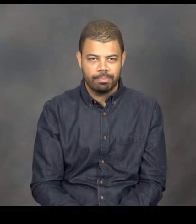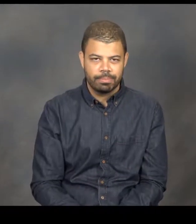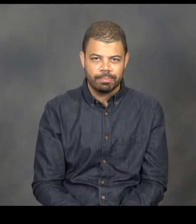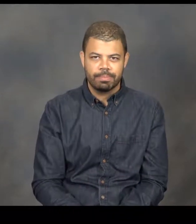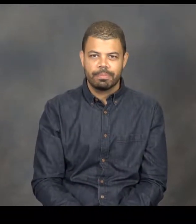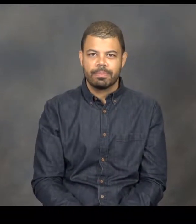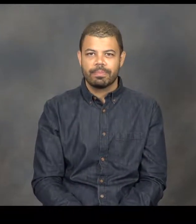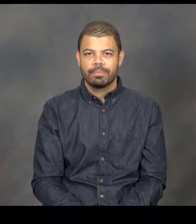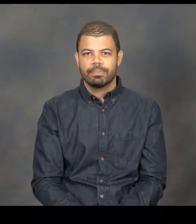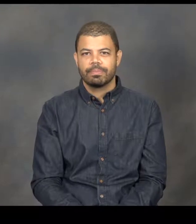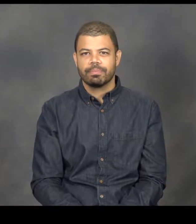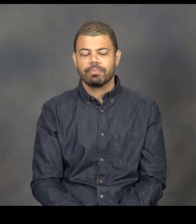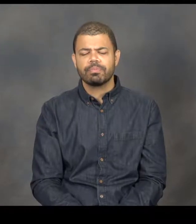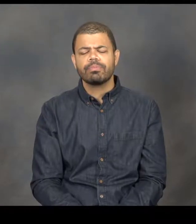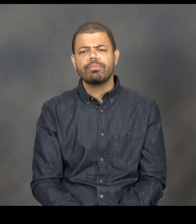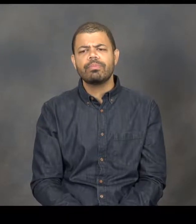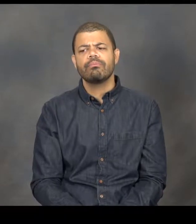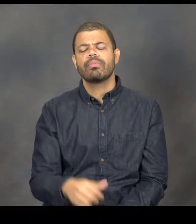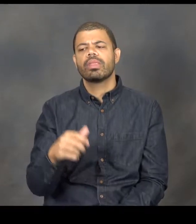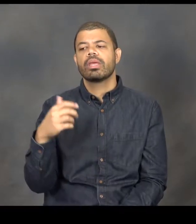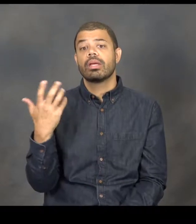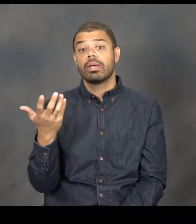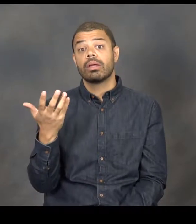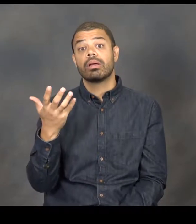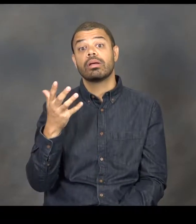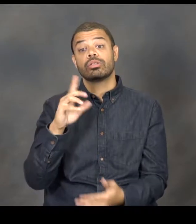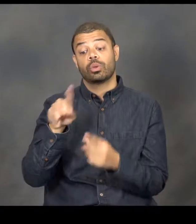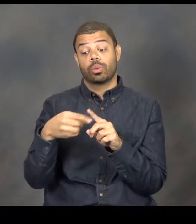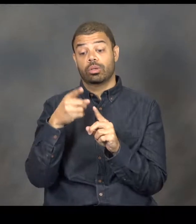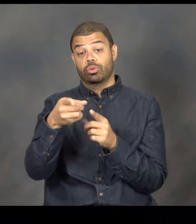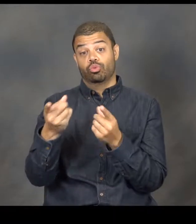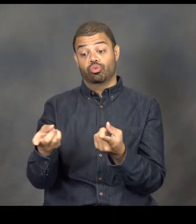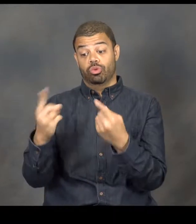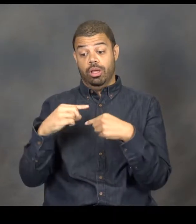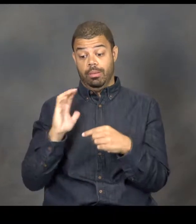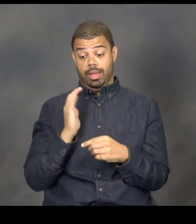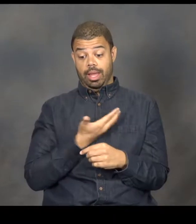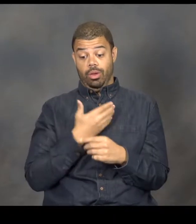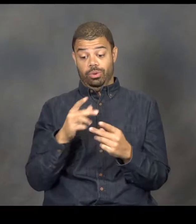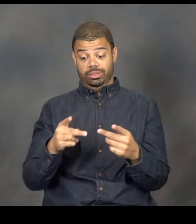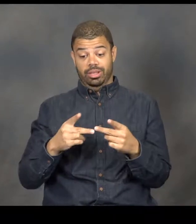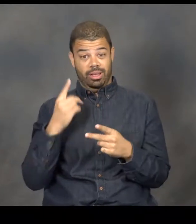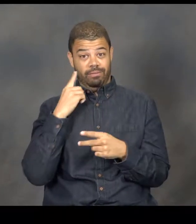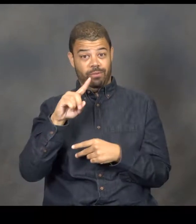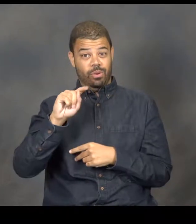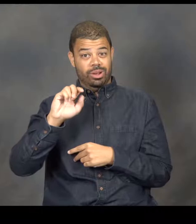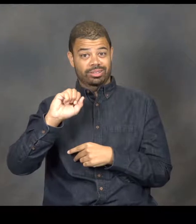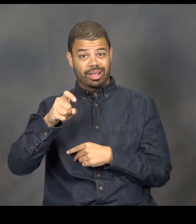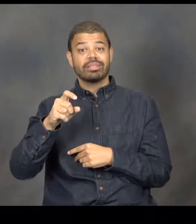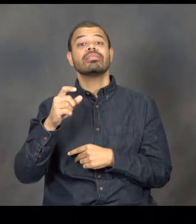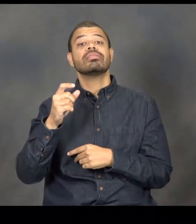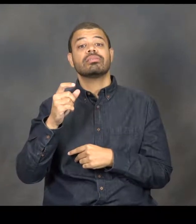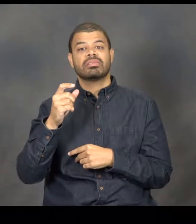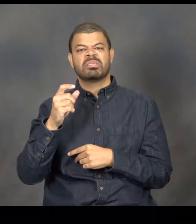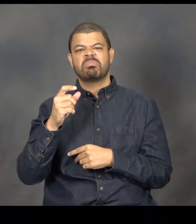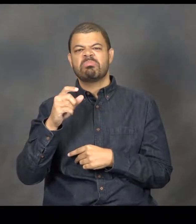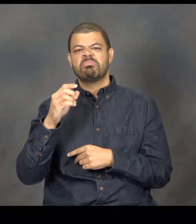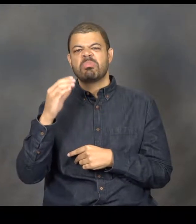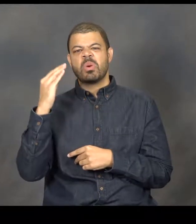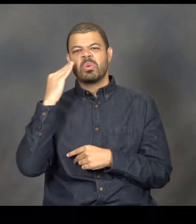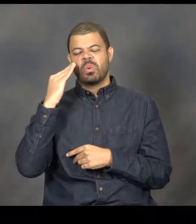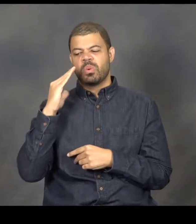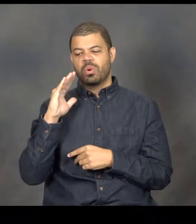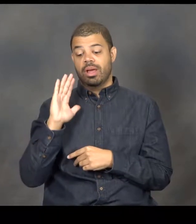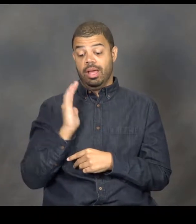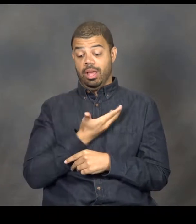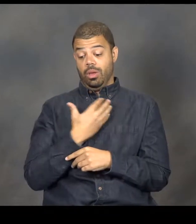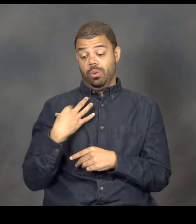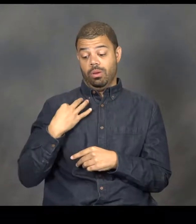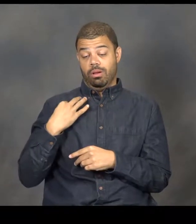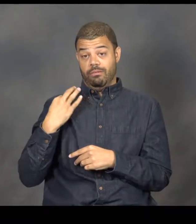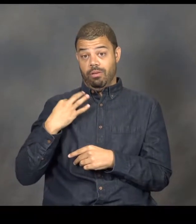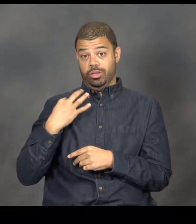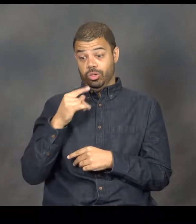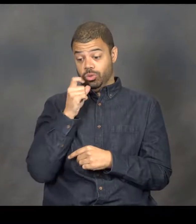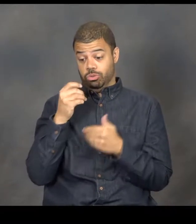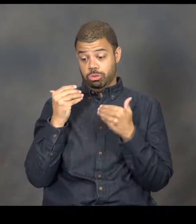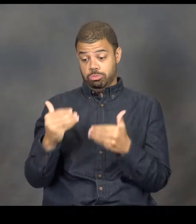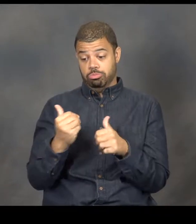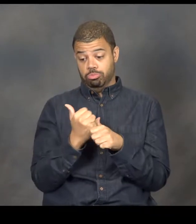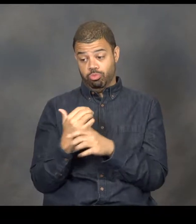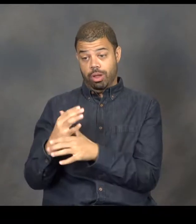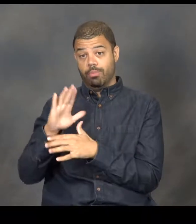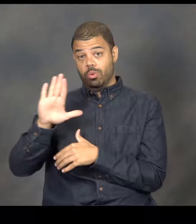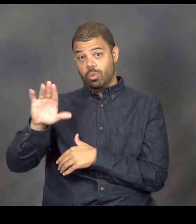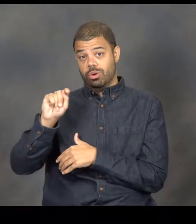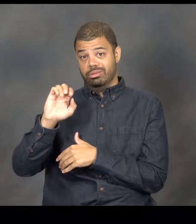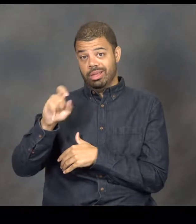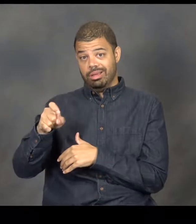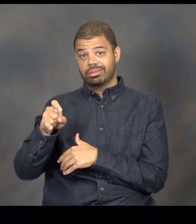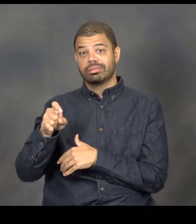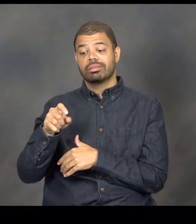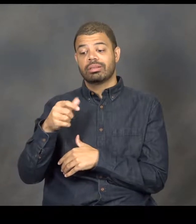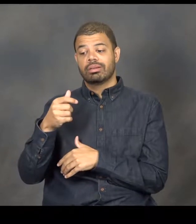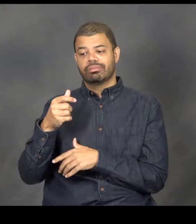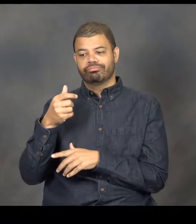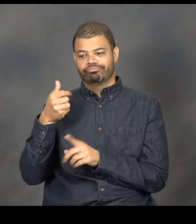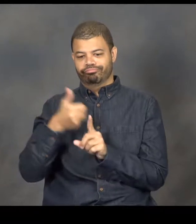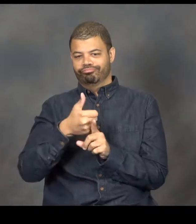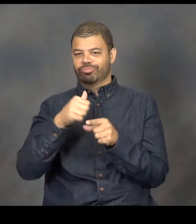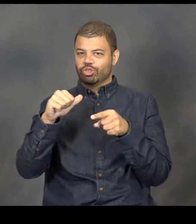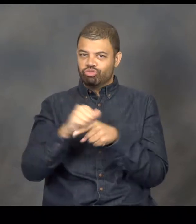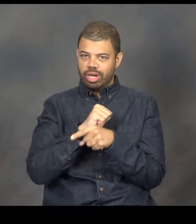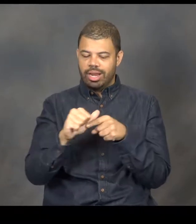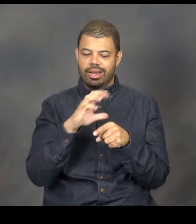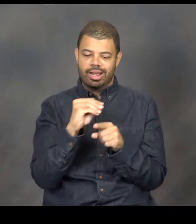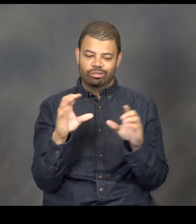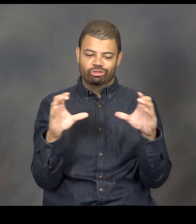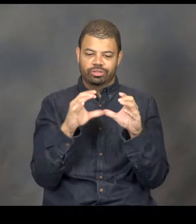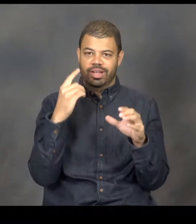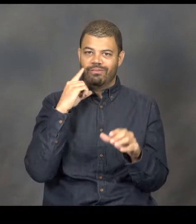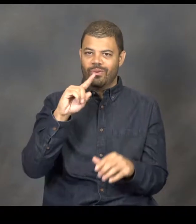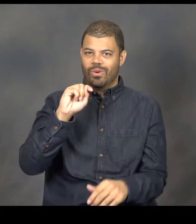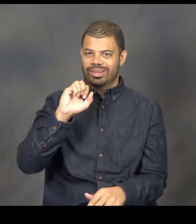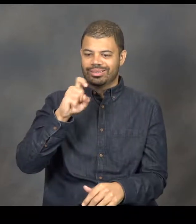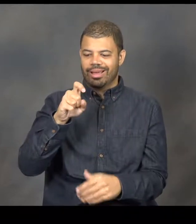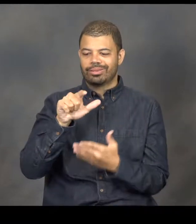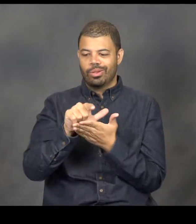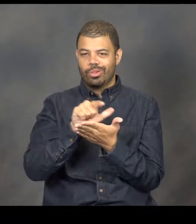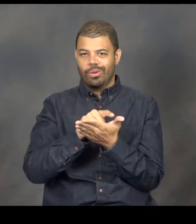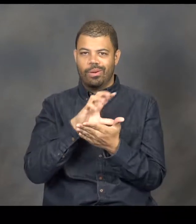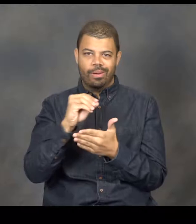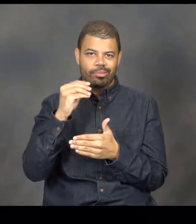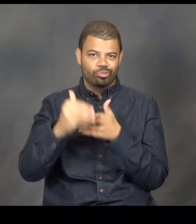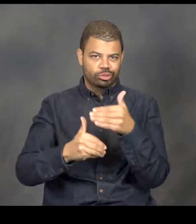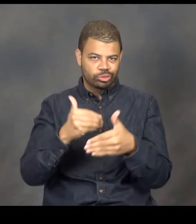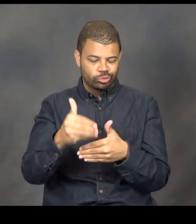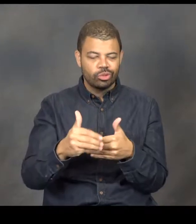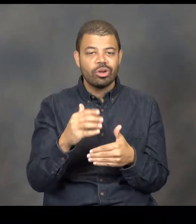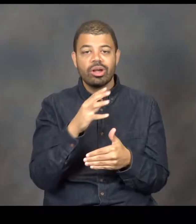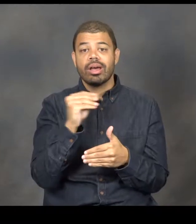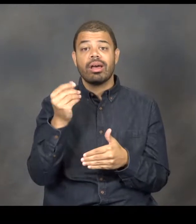We take a third look at everything